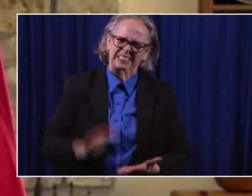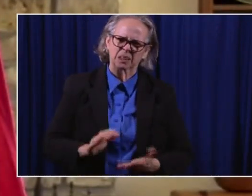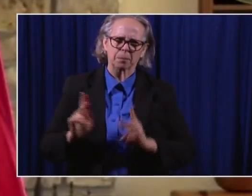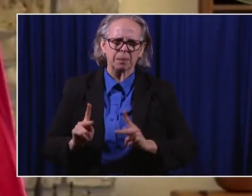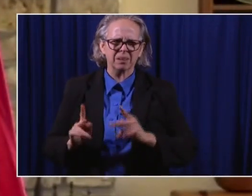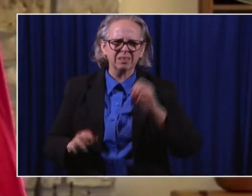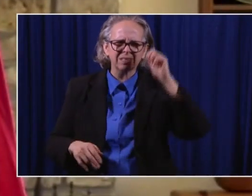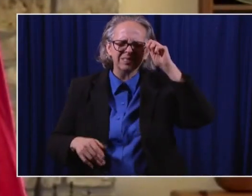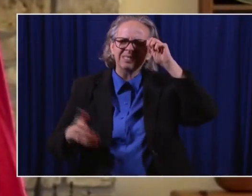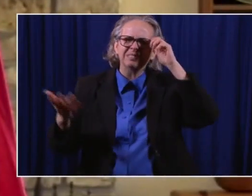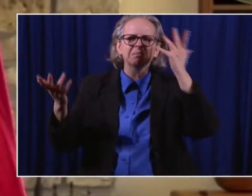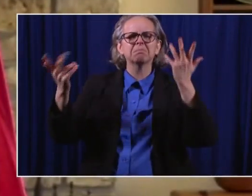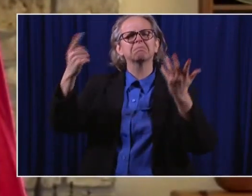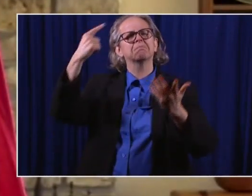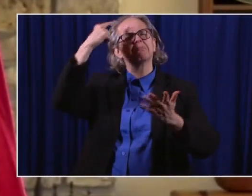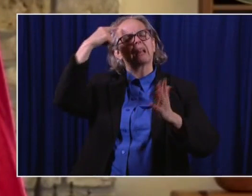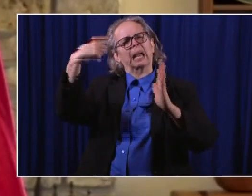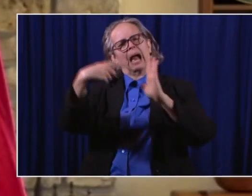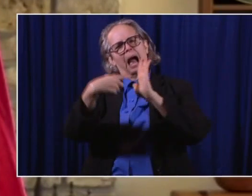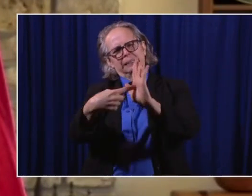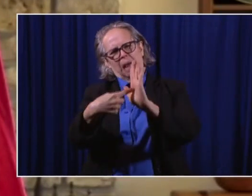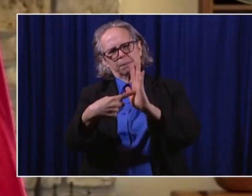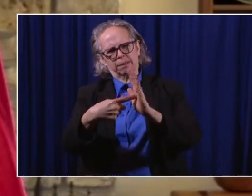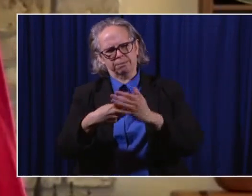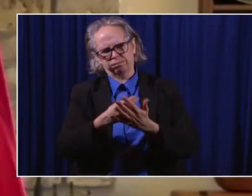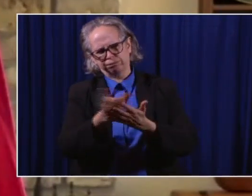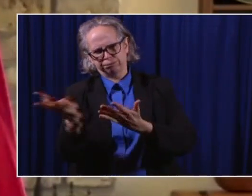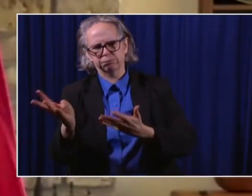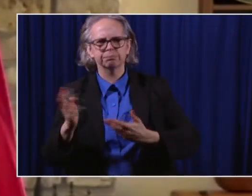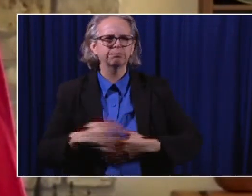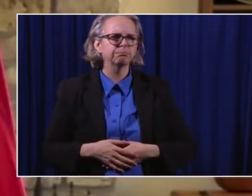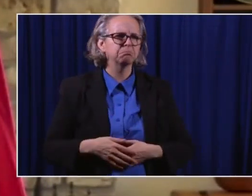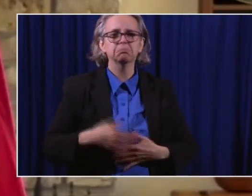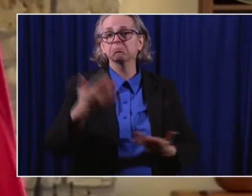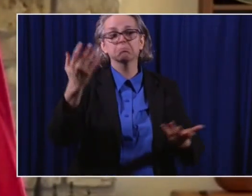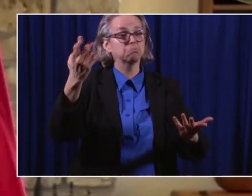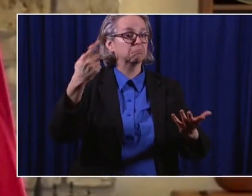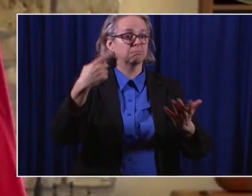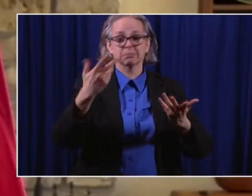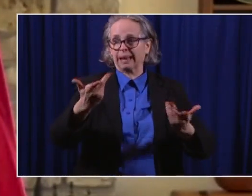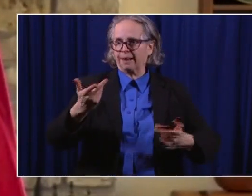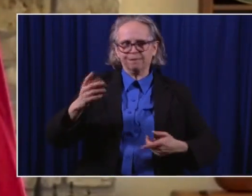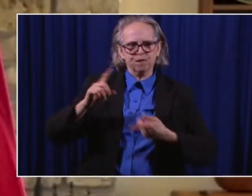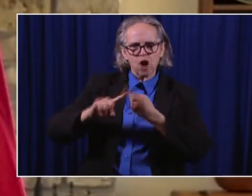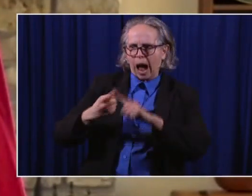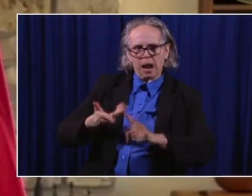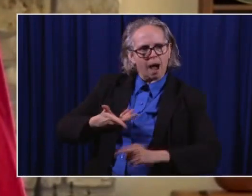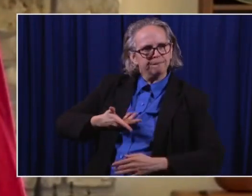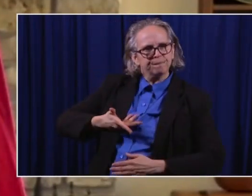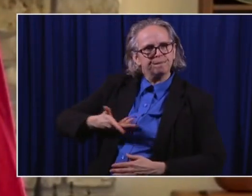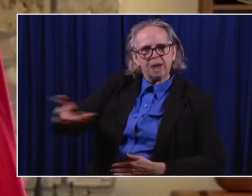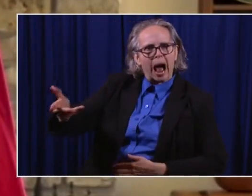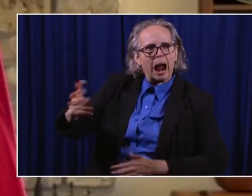WHAT ARE WE TALKING ABOUT? LET ME GIVE SOME EXAMPLES I